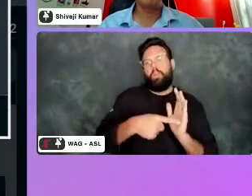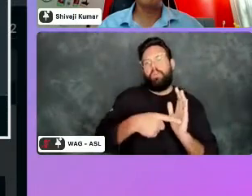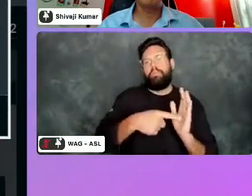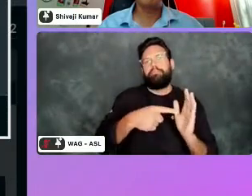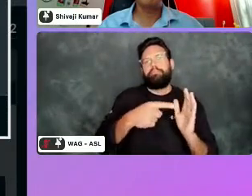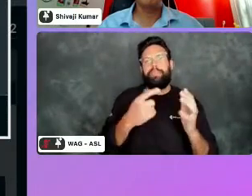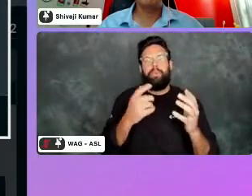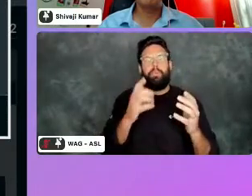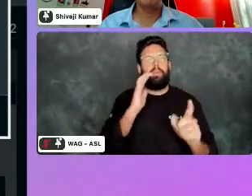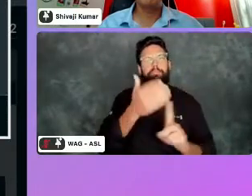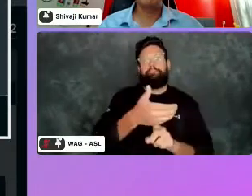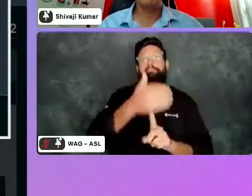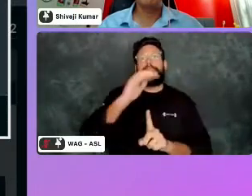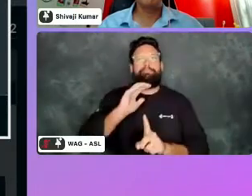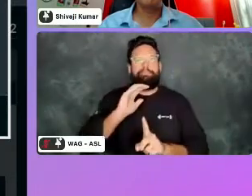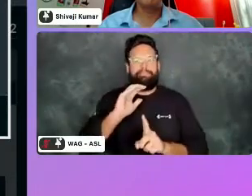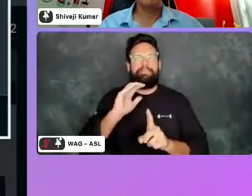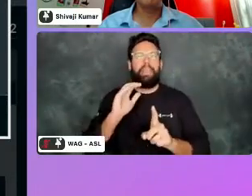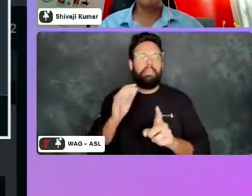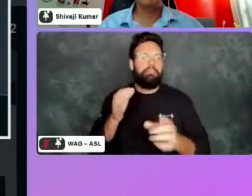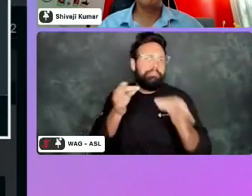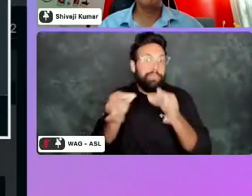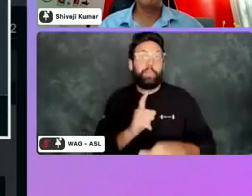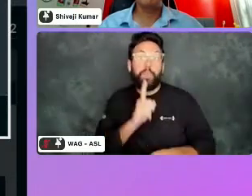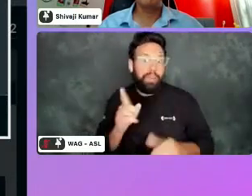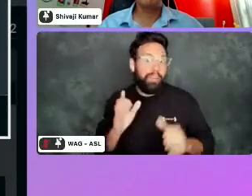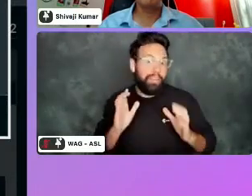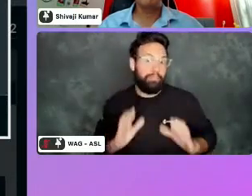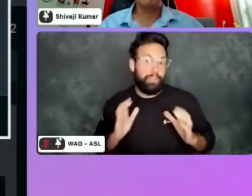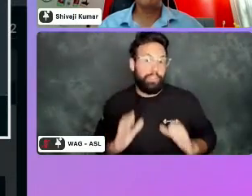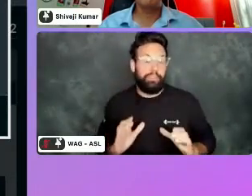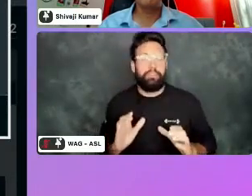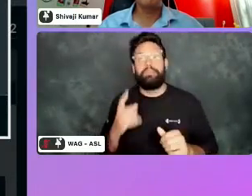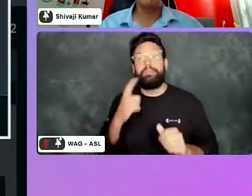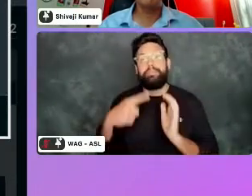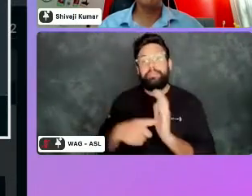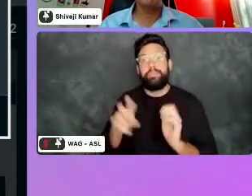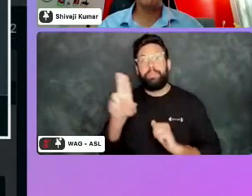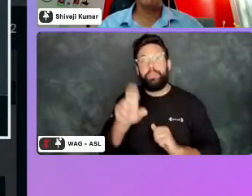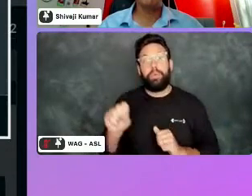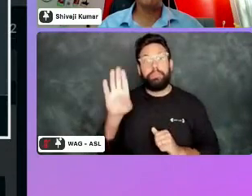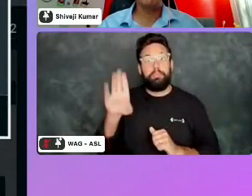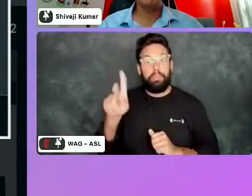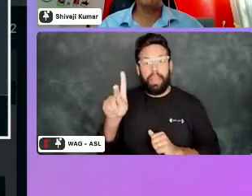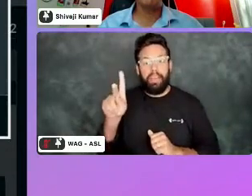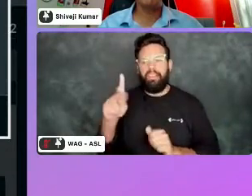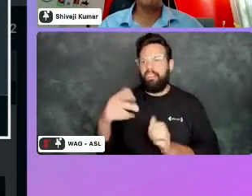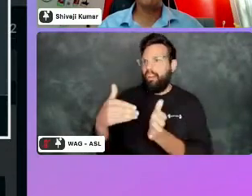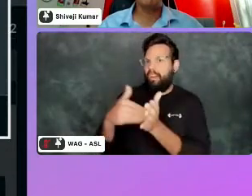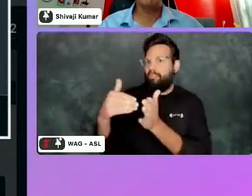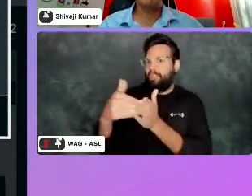we found that because they're pretty awesome at what they do, they were often in situations where they had zero issues.